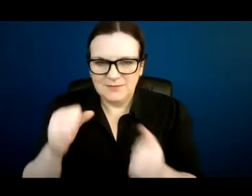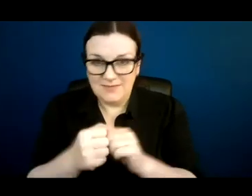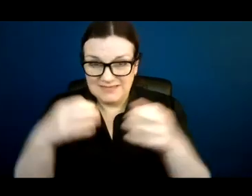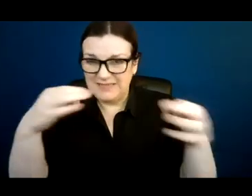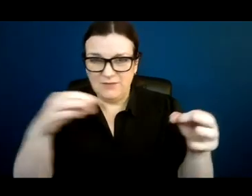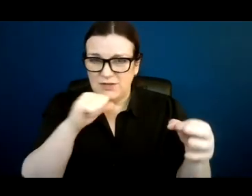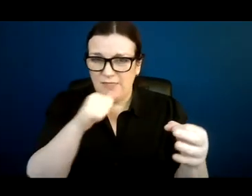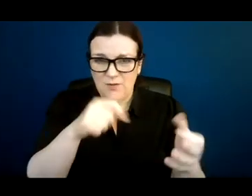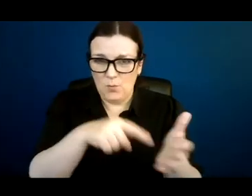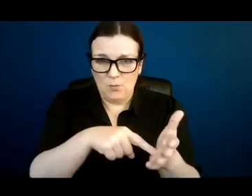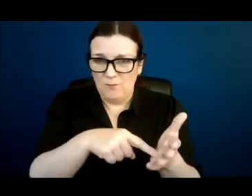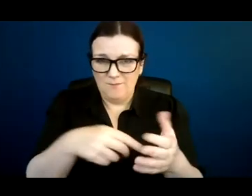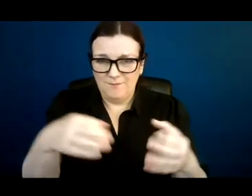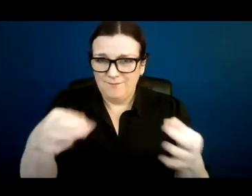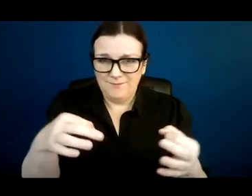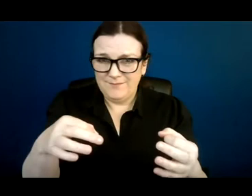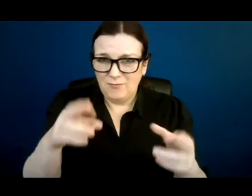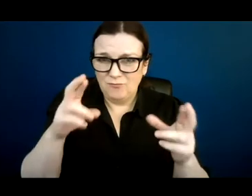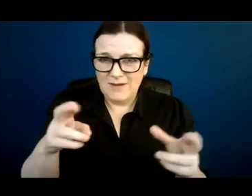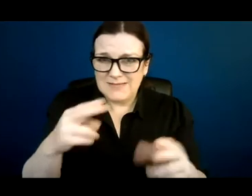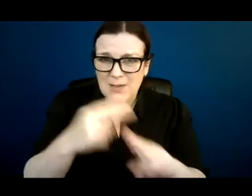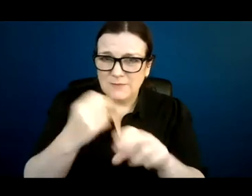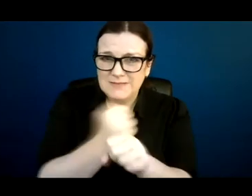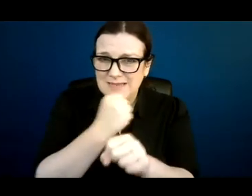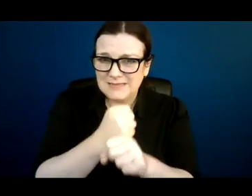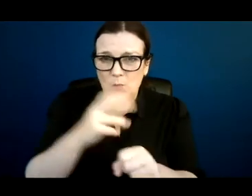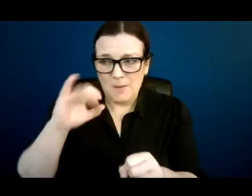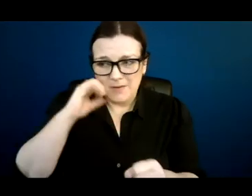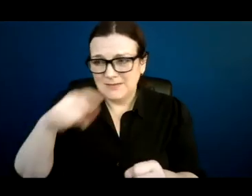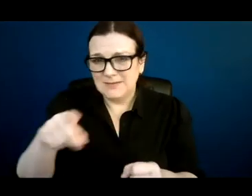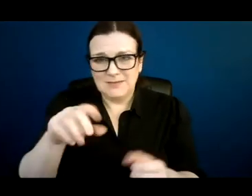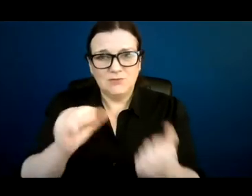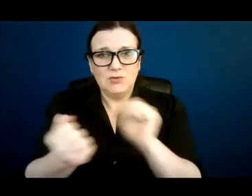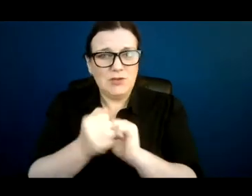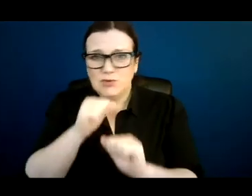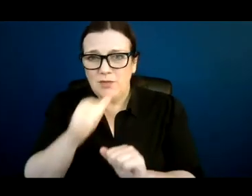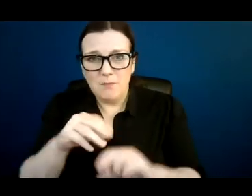there is massive challenges in preparing for that. Then the other challenge is while we are trying to